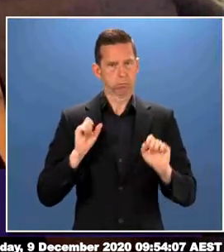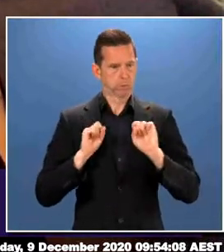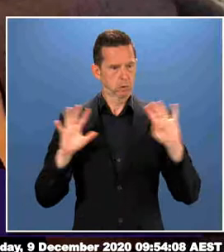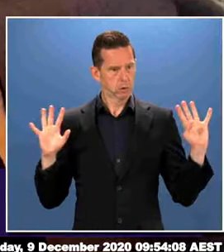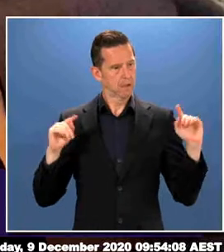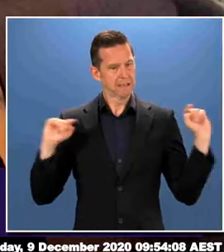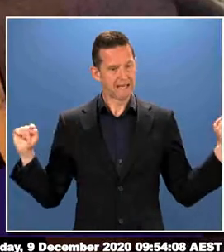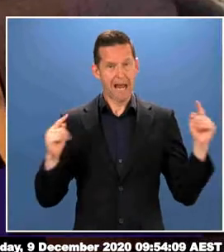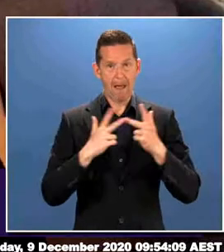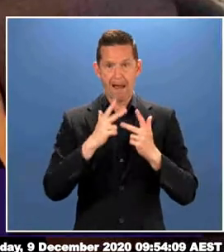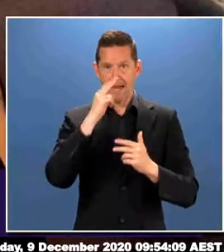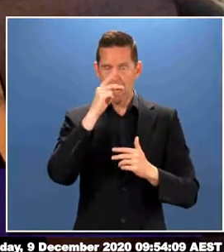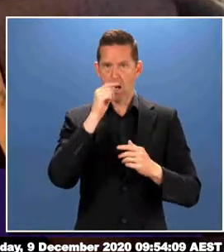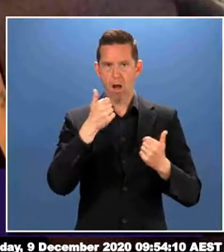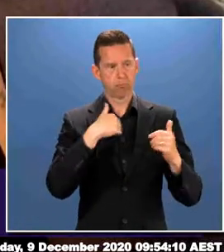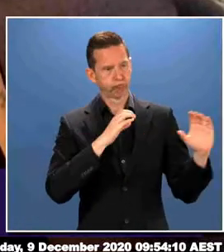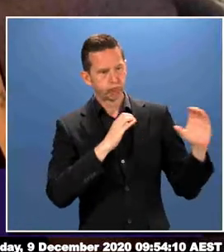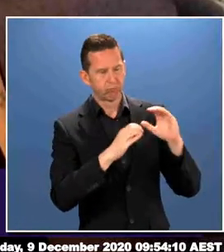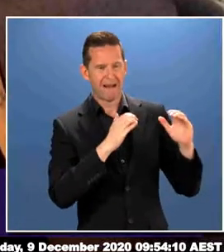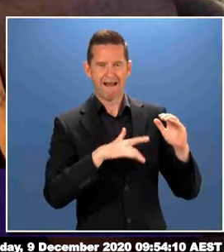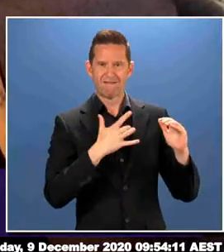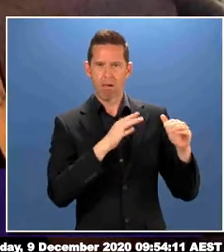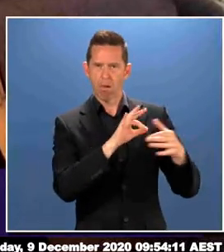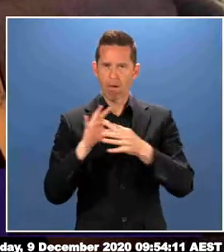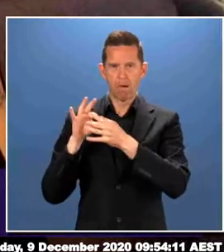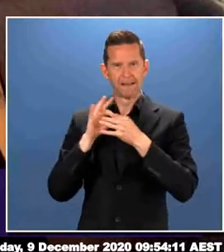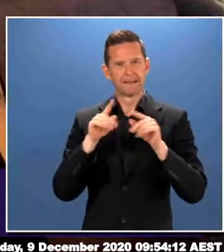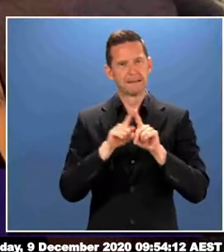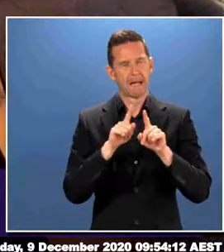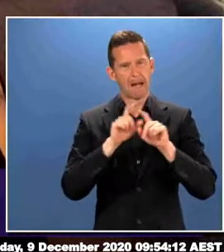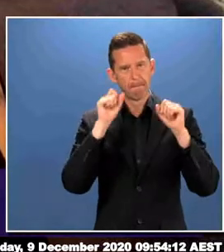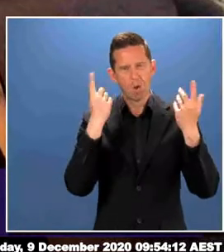communicate with means and, you know, like acronyms that are common